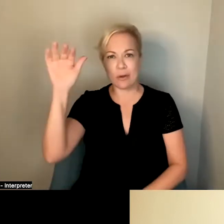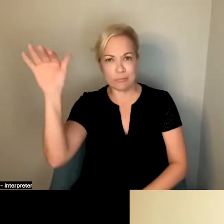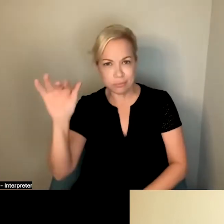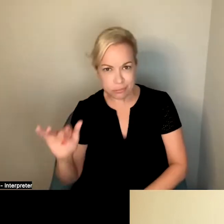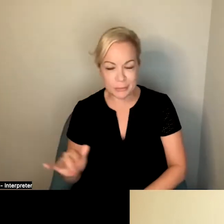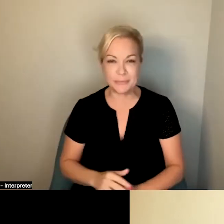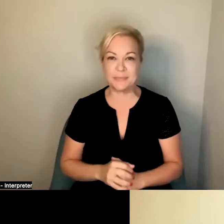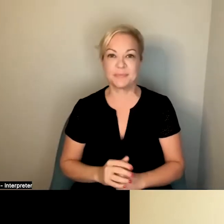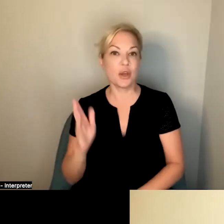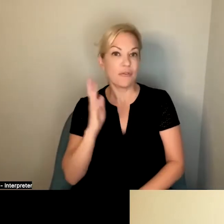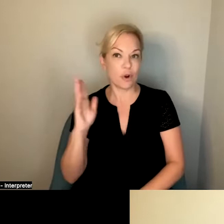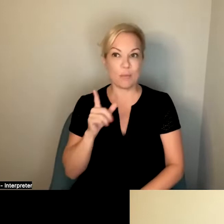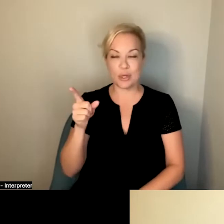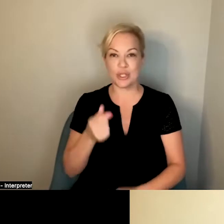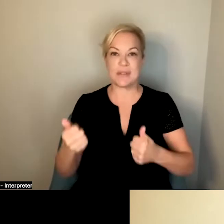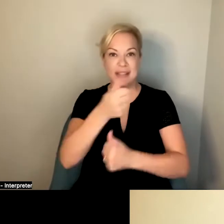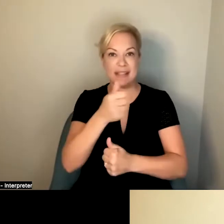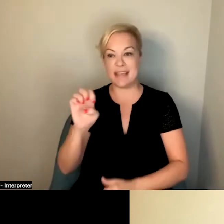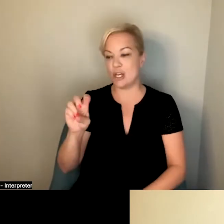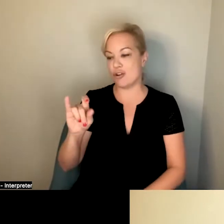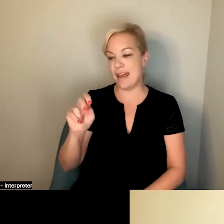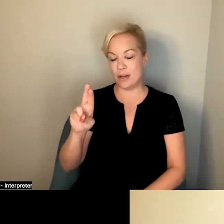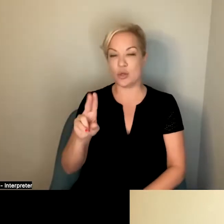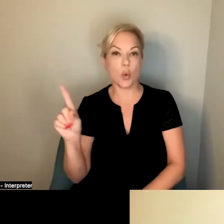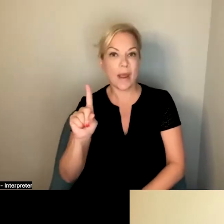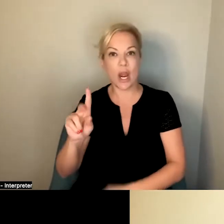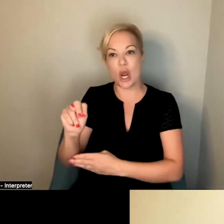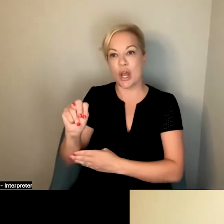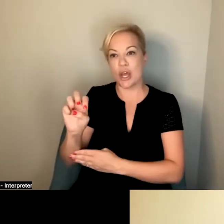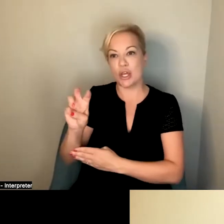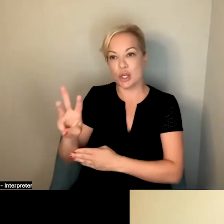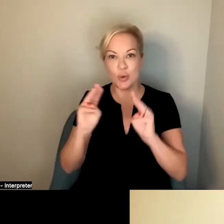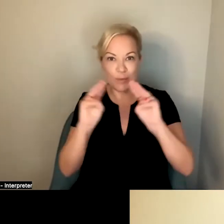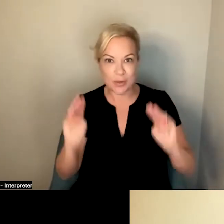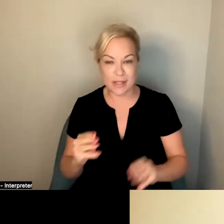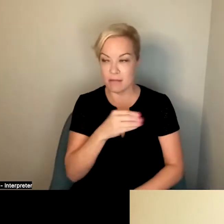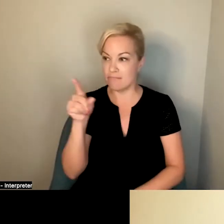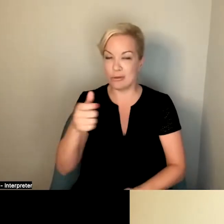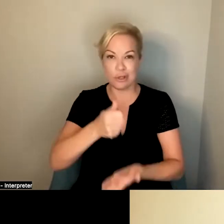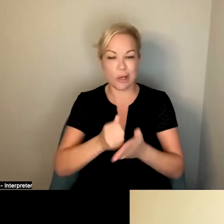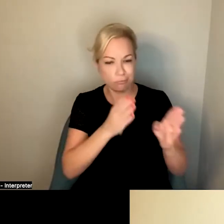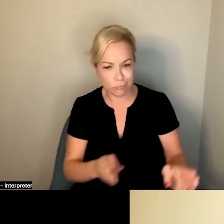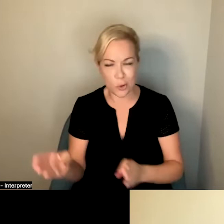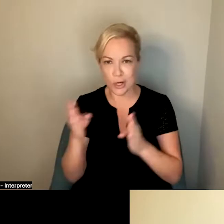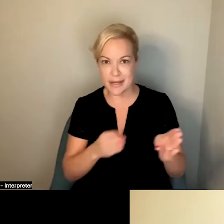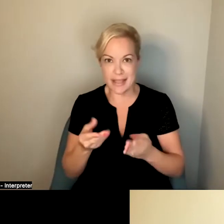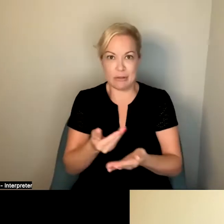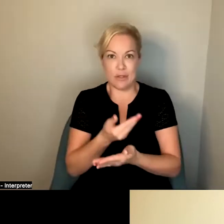and publication coordinator at the New Museum, she helped organize the New Museum Union UAW Local 21-